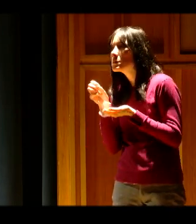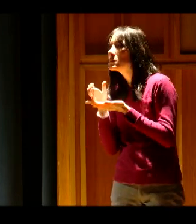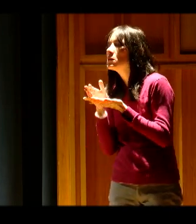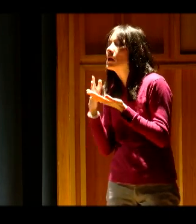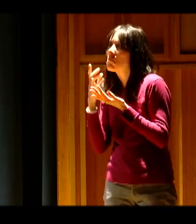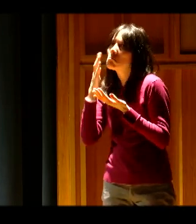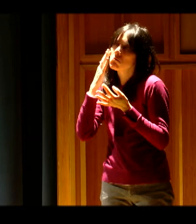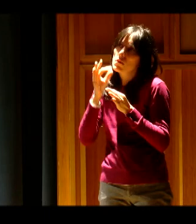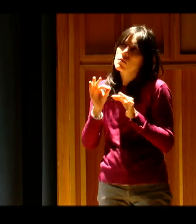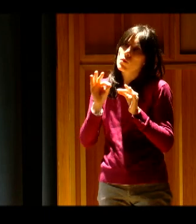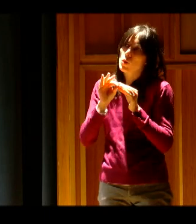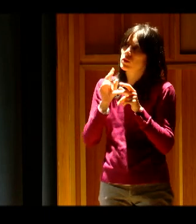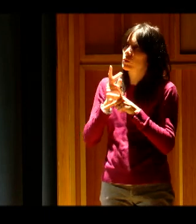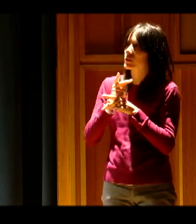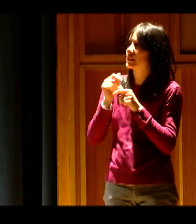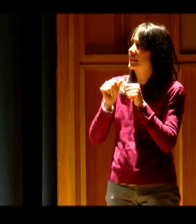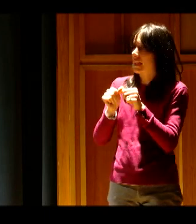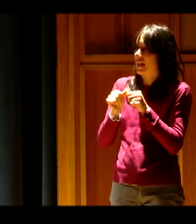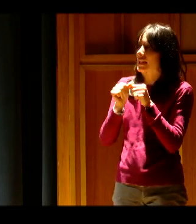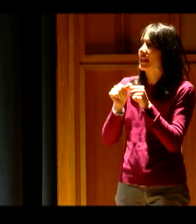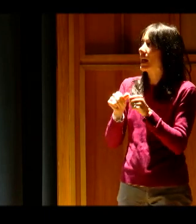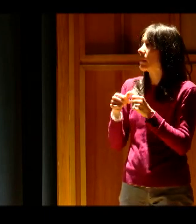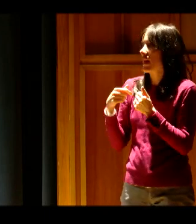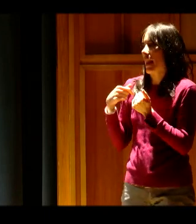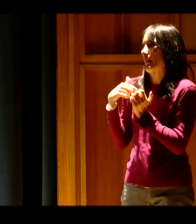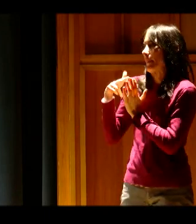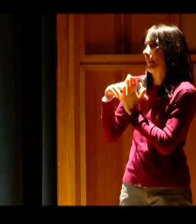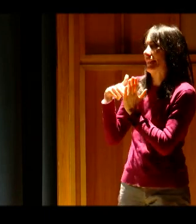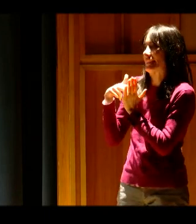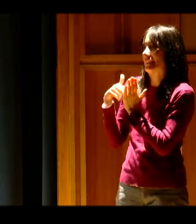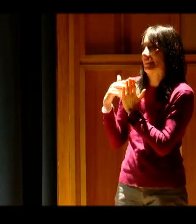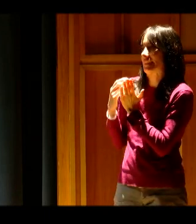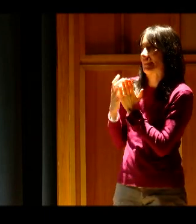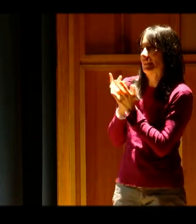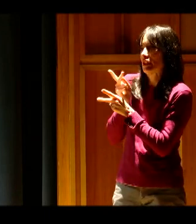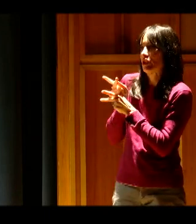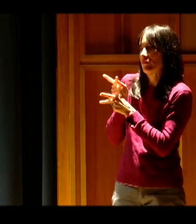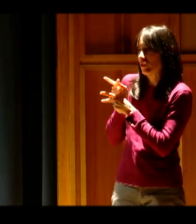in the things that I do as a paintings conservator and the interactions I have with in my museum